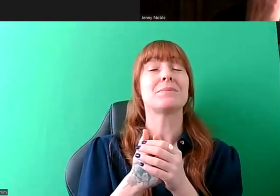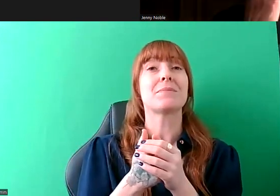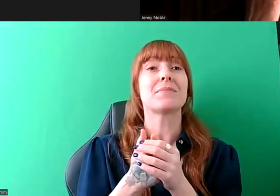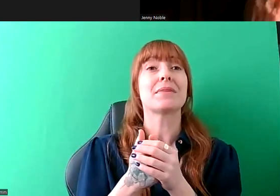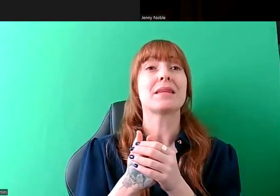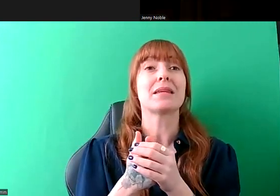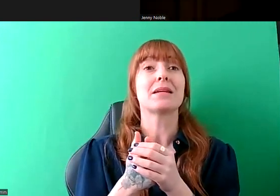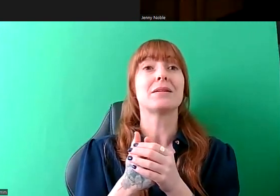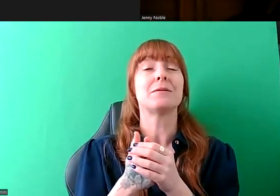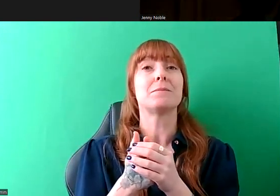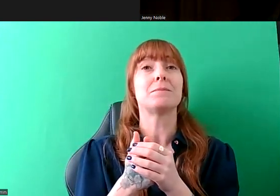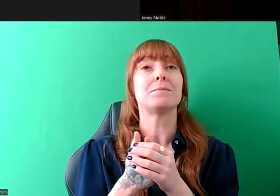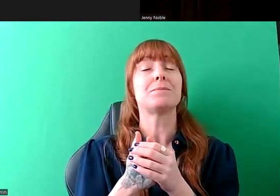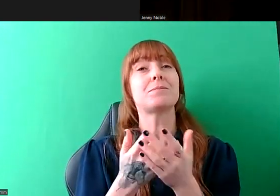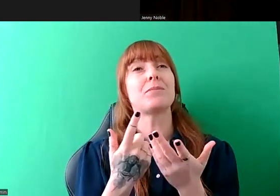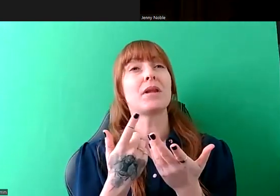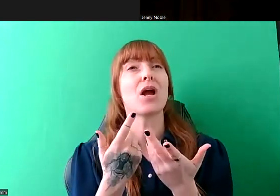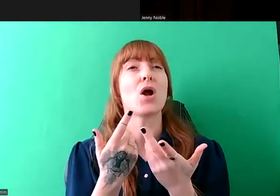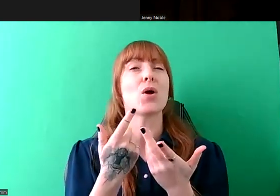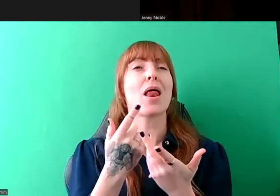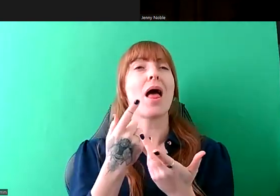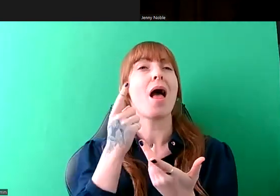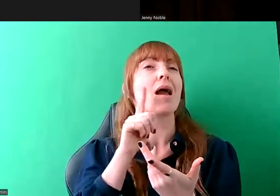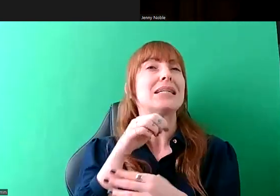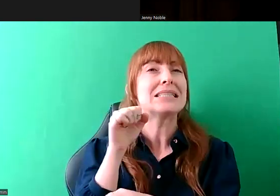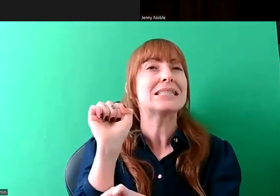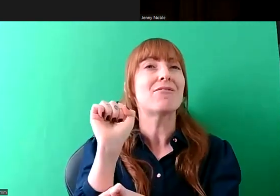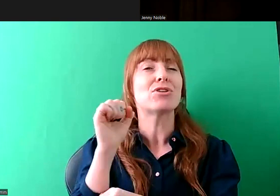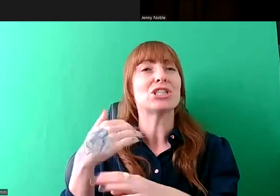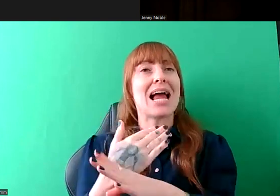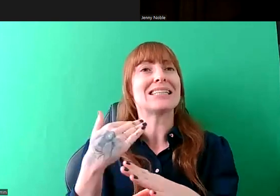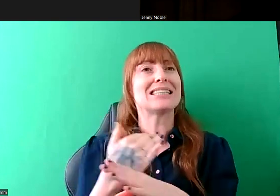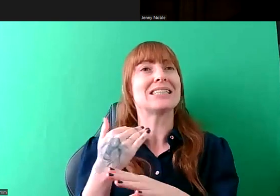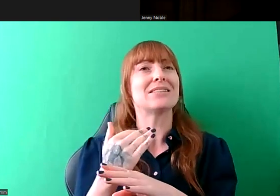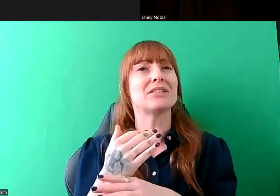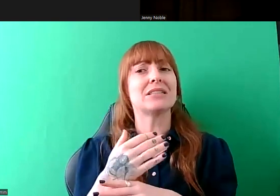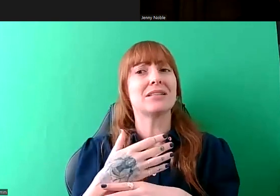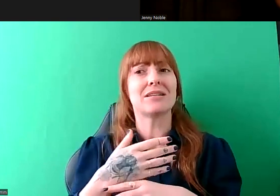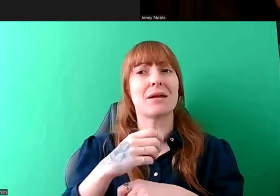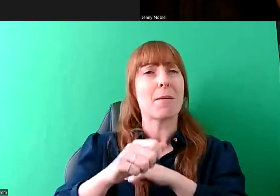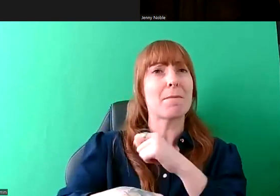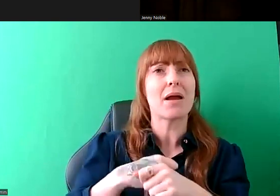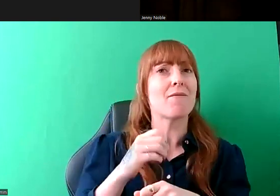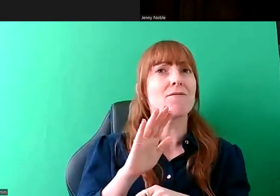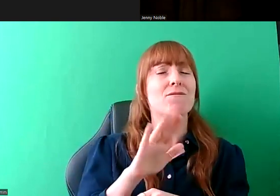suffrage activity. That came about because, I don't know how many of you will be aware, but our